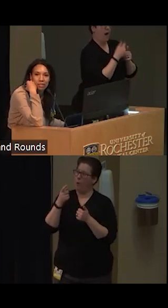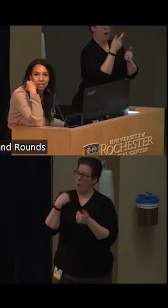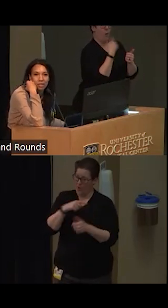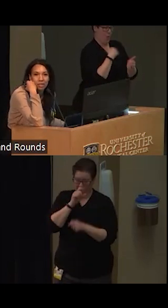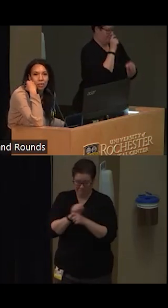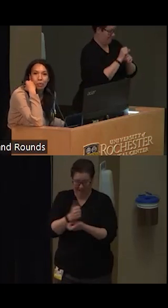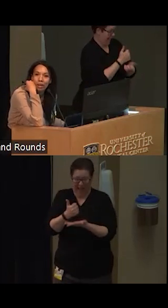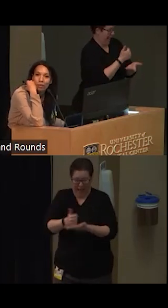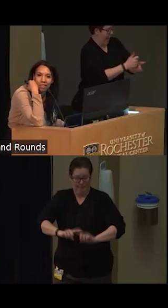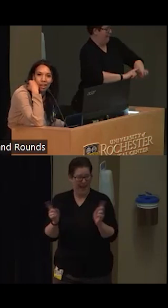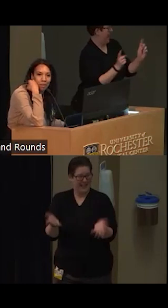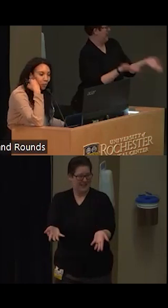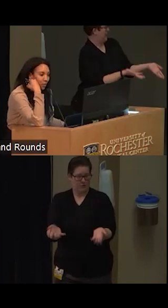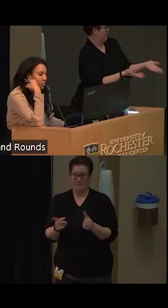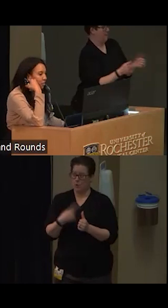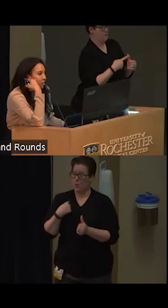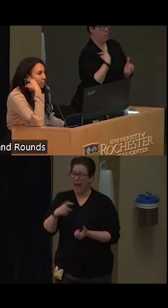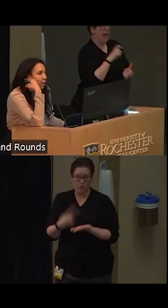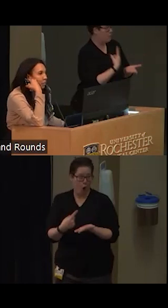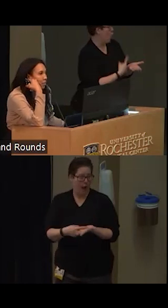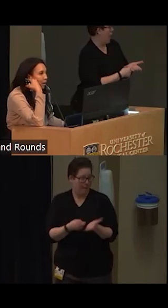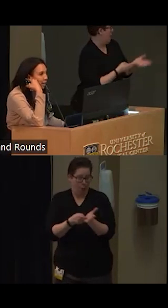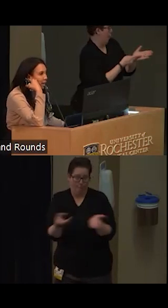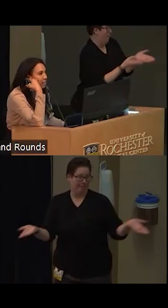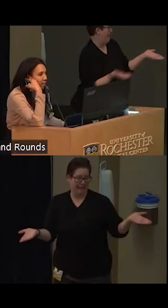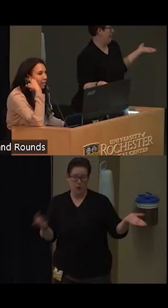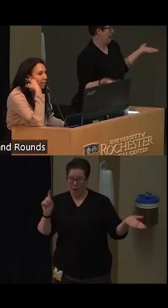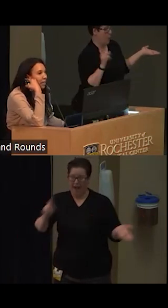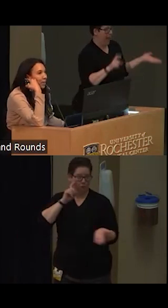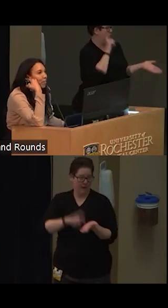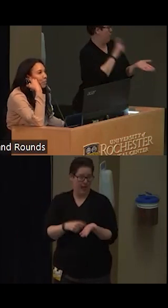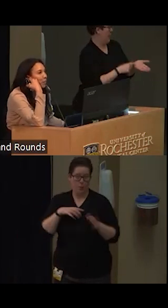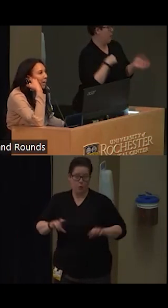well one we got to talk about it with each other right we have to recognize it and we have to be